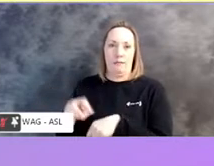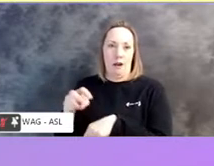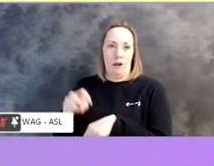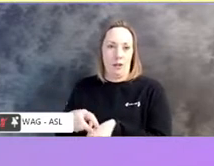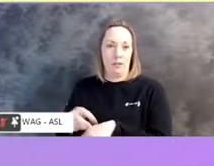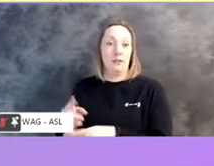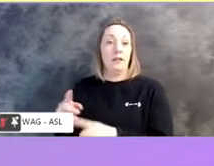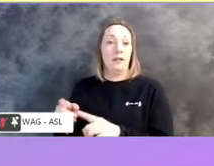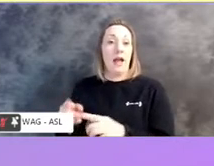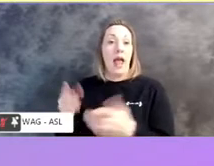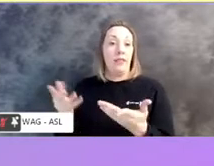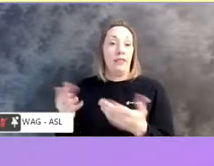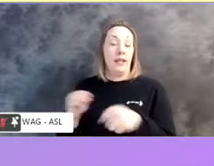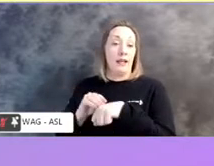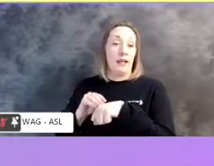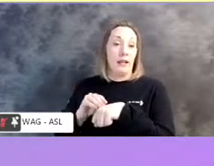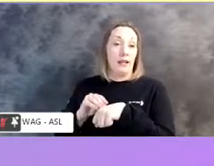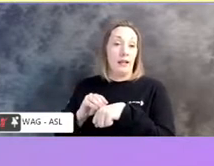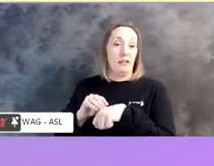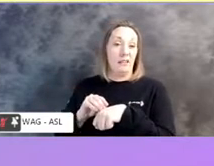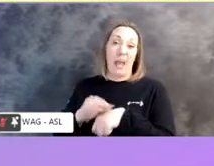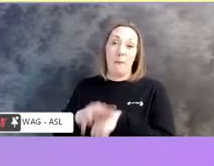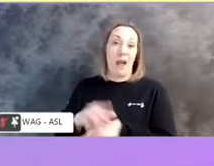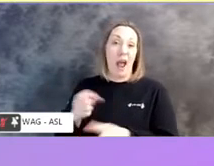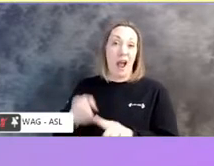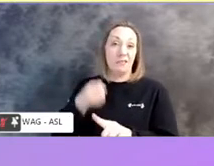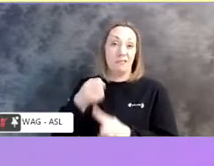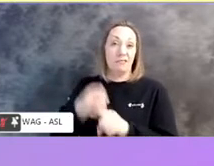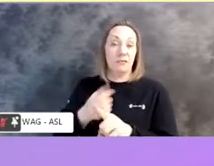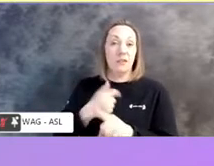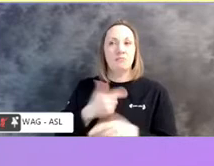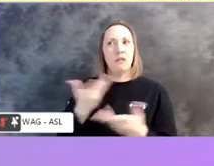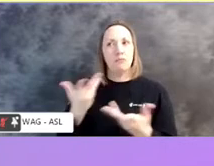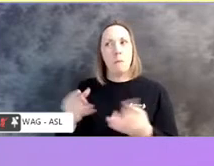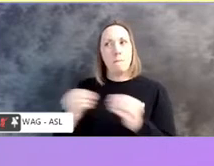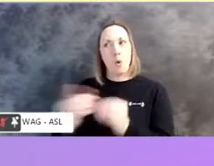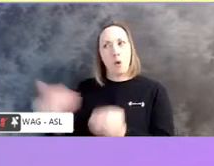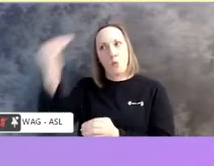was a huge exercise mobile apps.